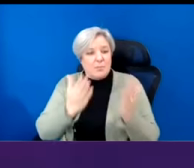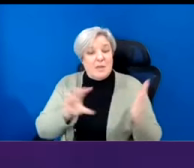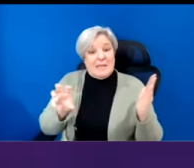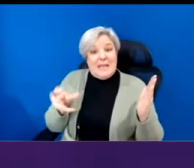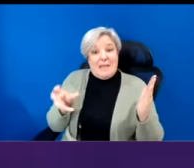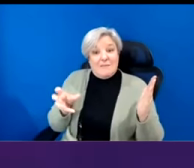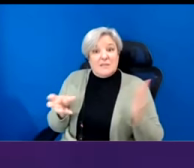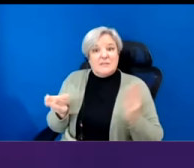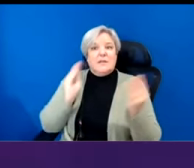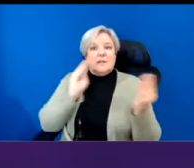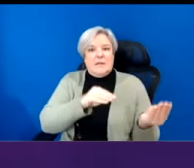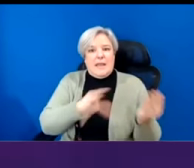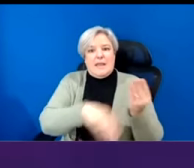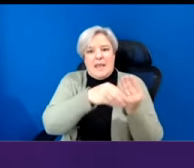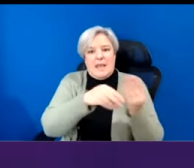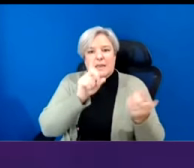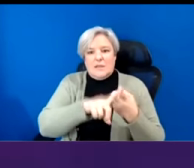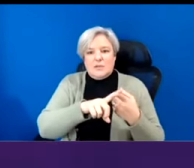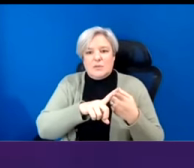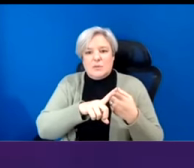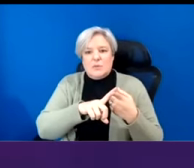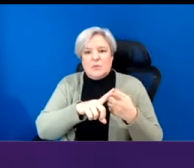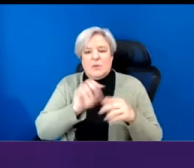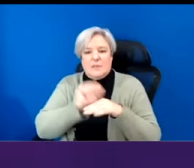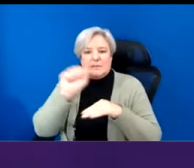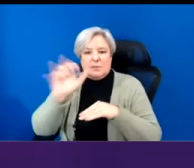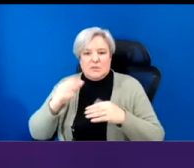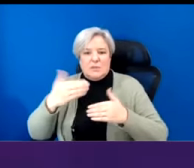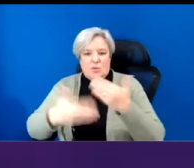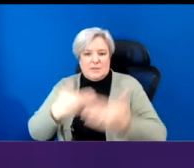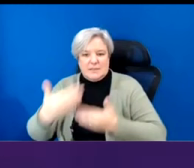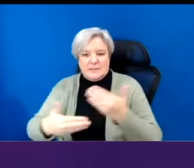and adding it to the submission process using self-service.